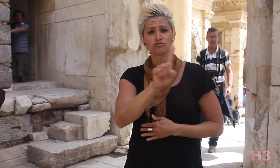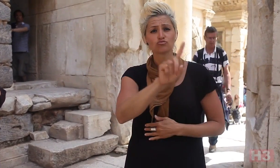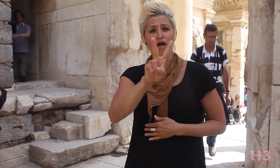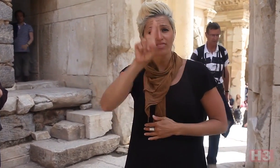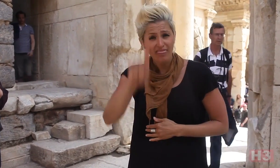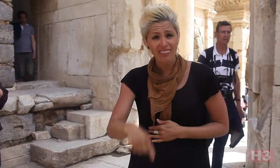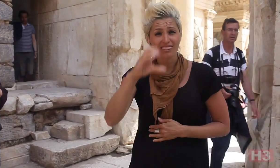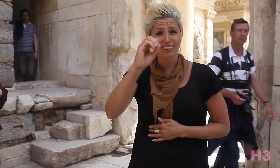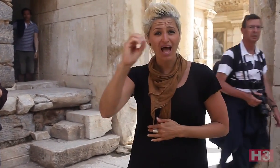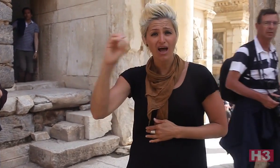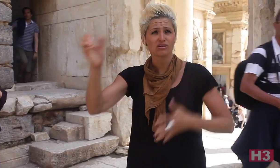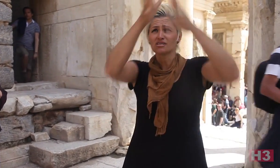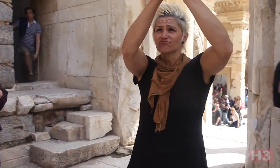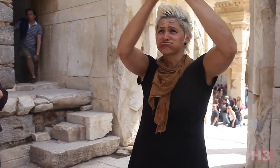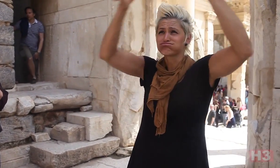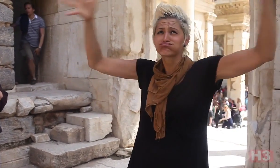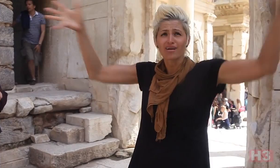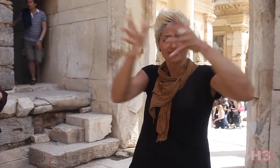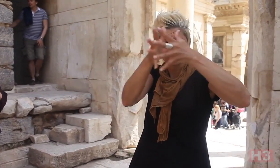There were as many as 12,000 scrolls kept here.